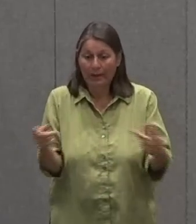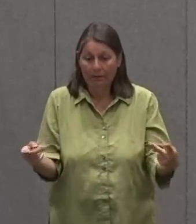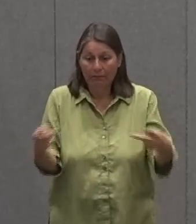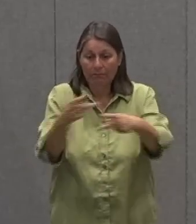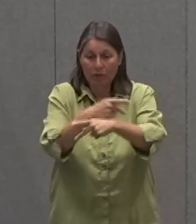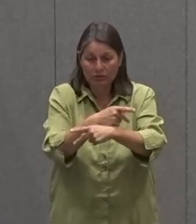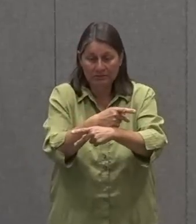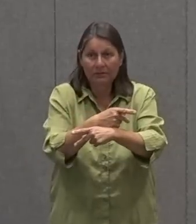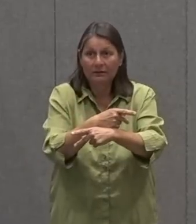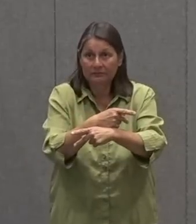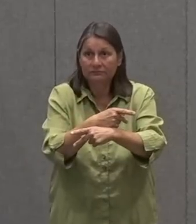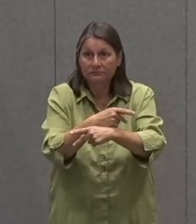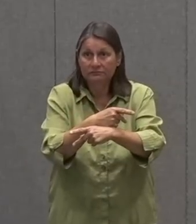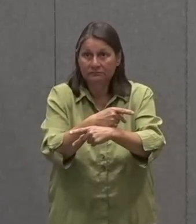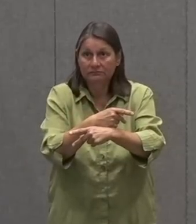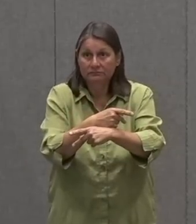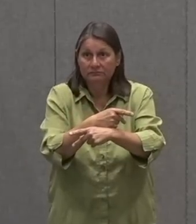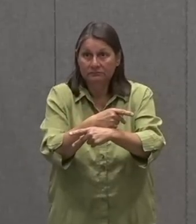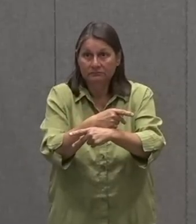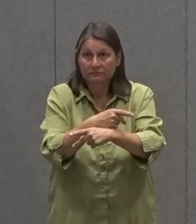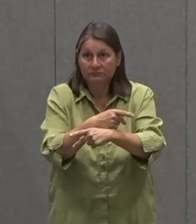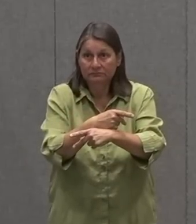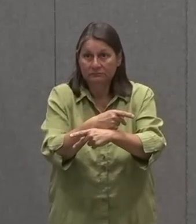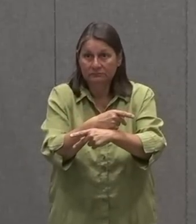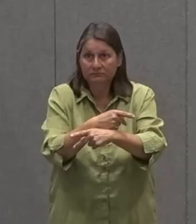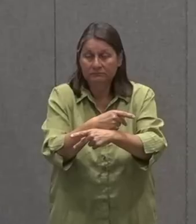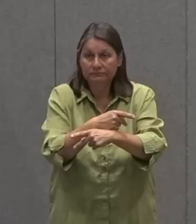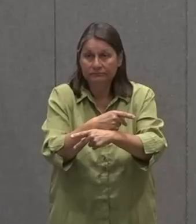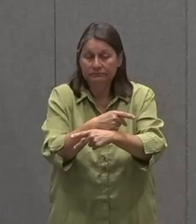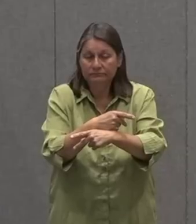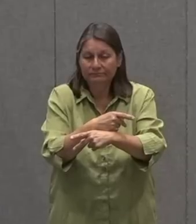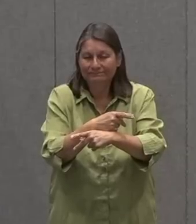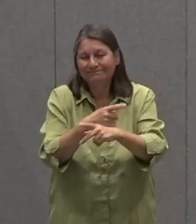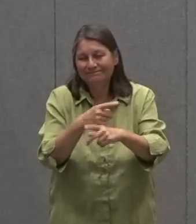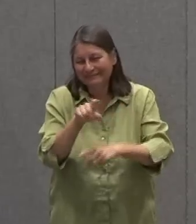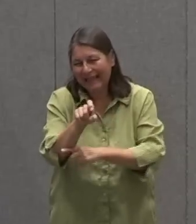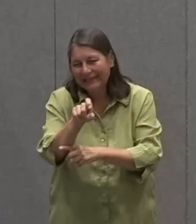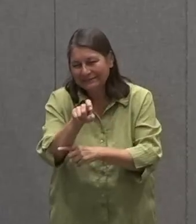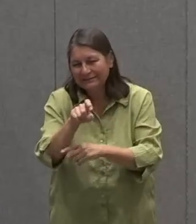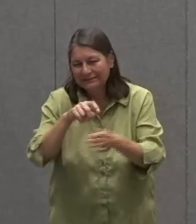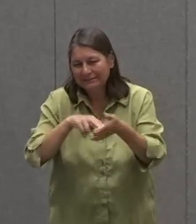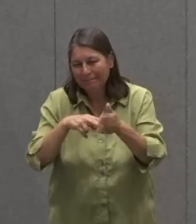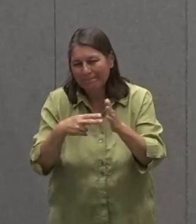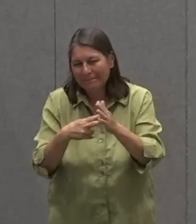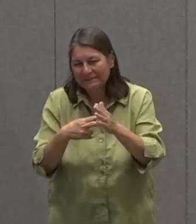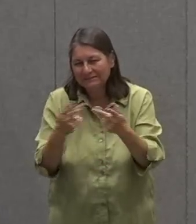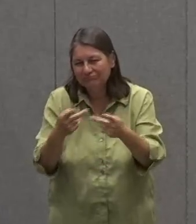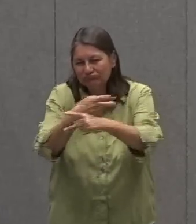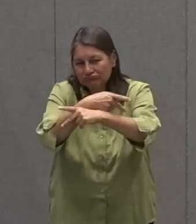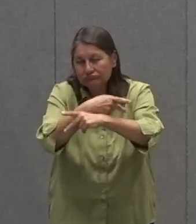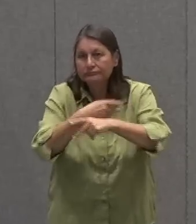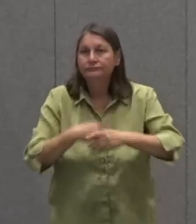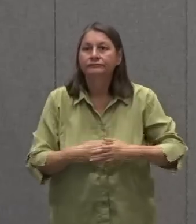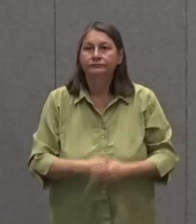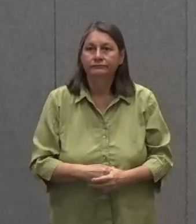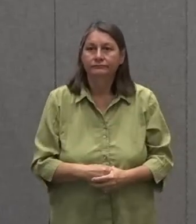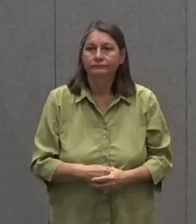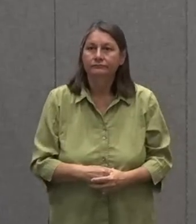and I'm just gonna make an X here, 'cause I don't know how much space I have there. I'll make a little X or asterisk there to indicate I'm gonna multiply that